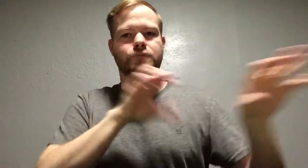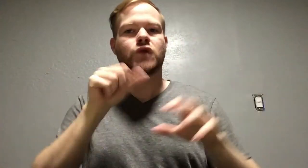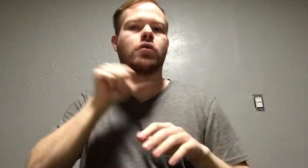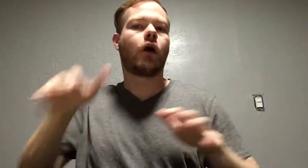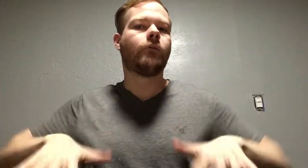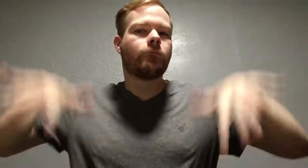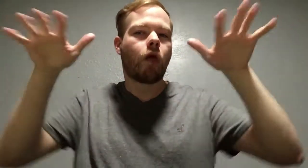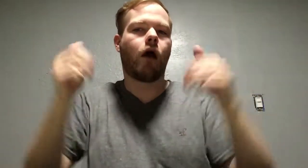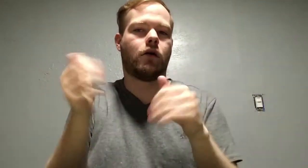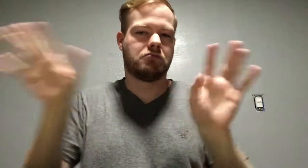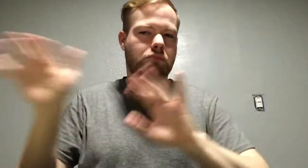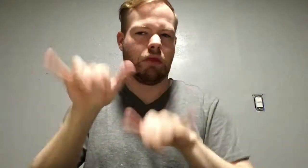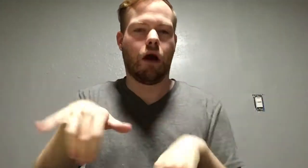So that they don't flood. That.